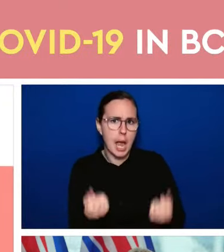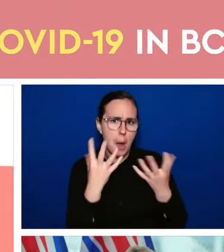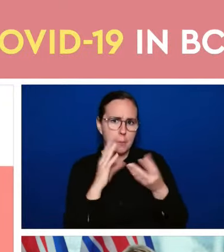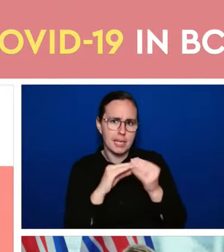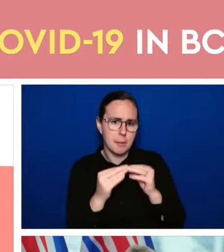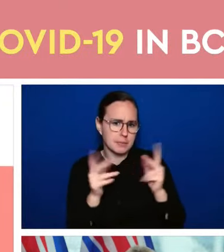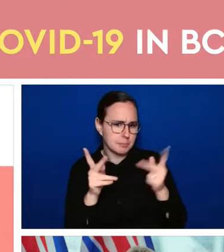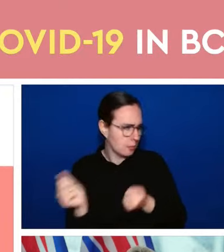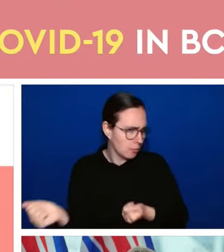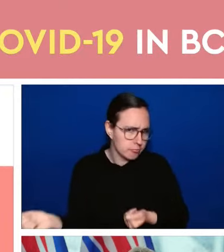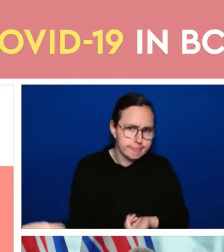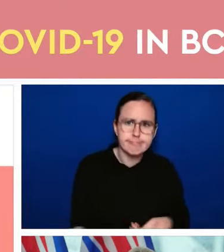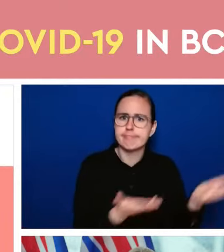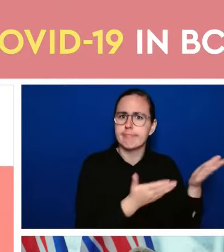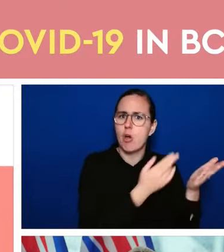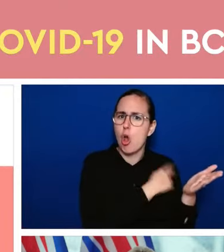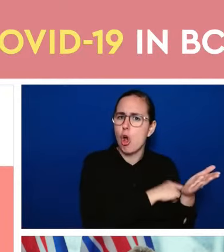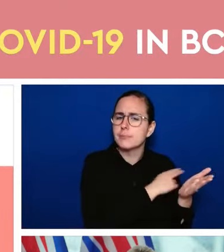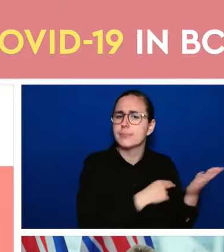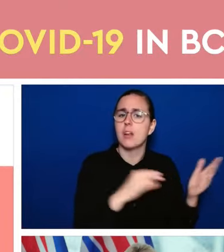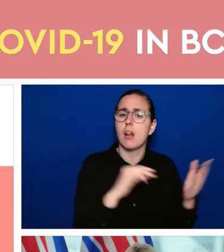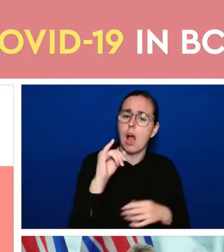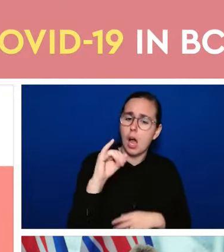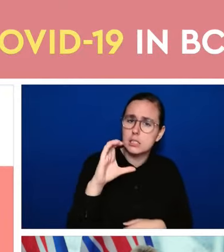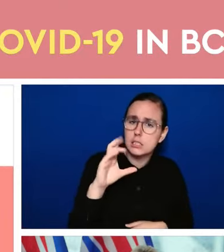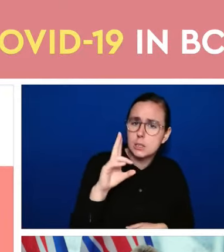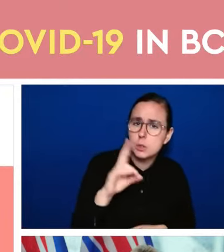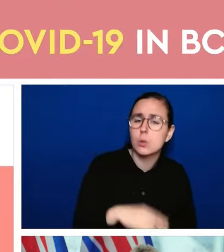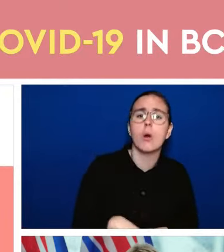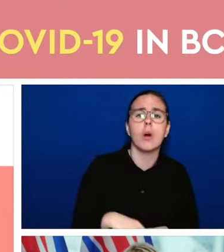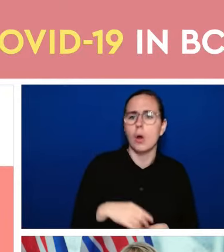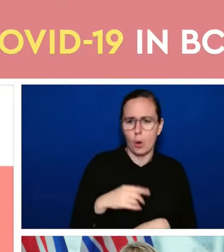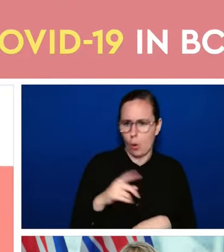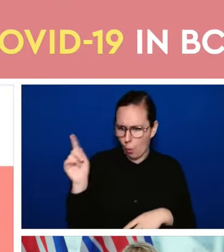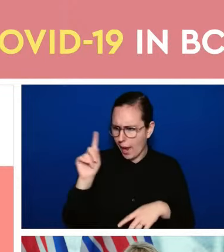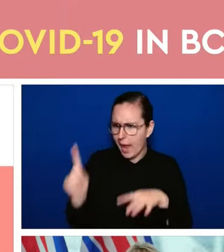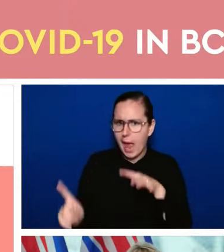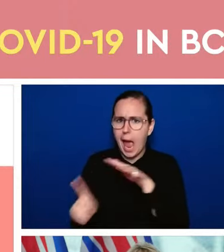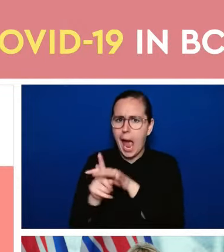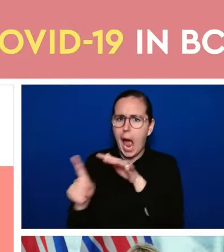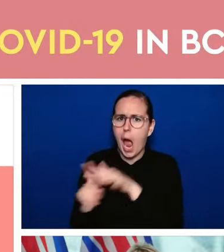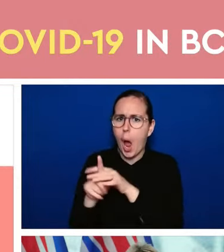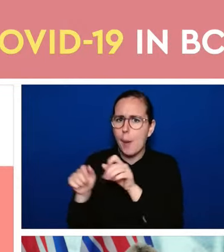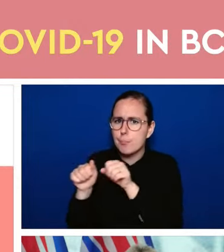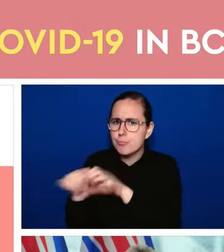community settings in long term care. We have what we call a Sentinel practitioner